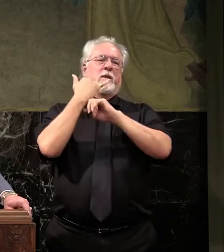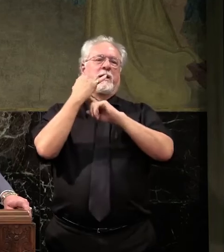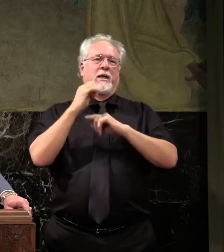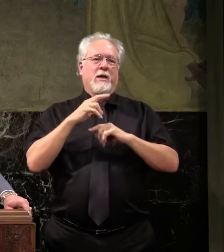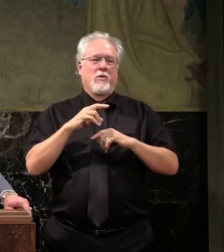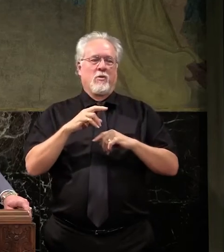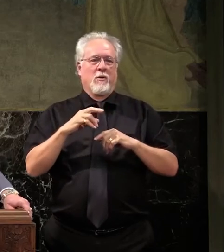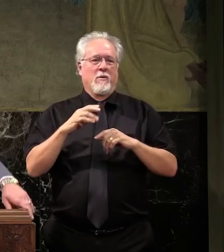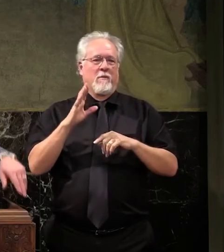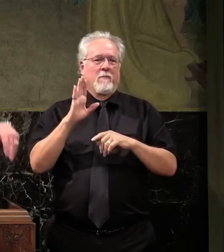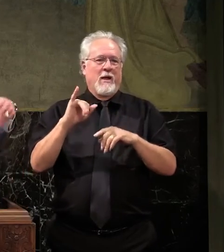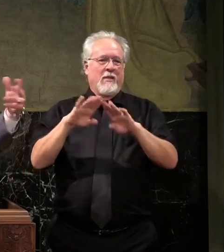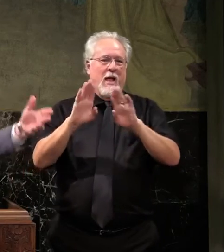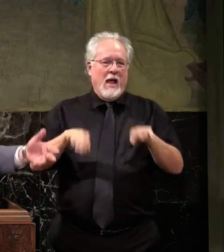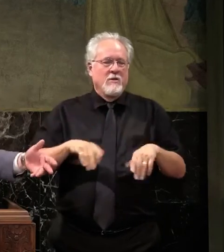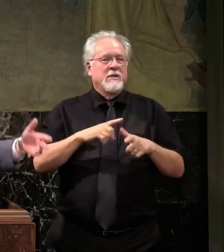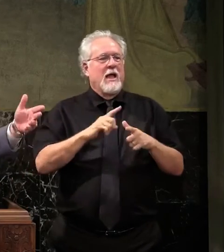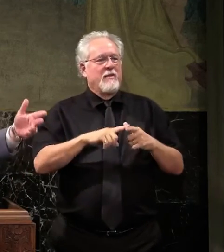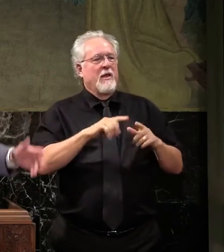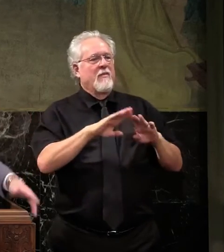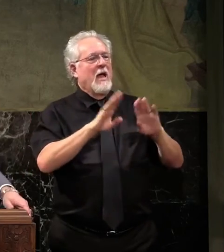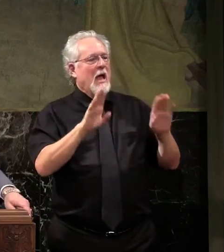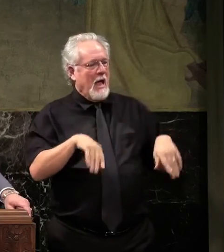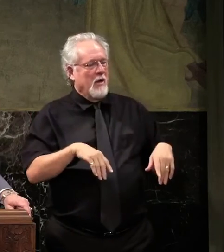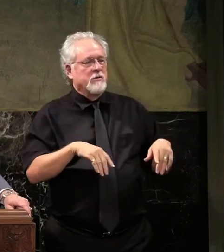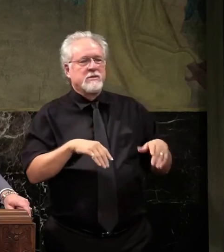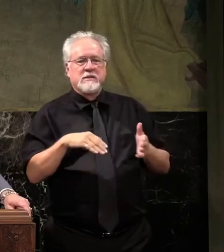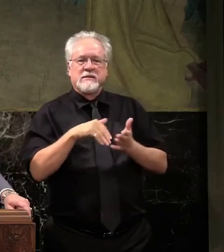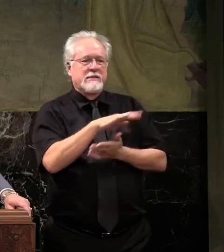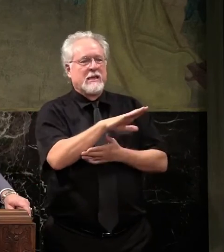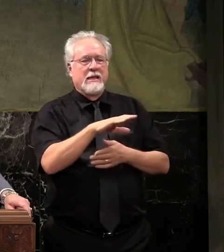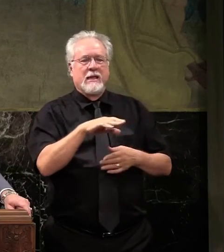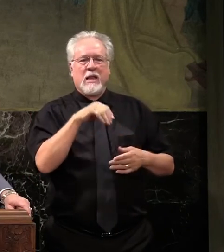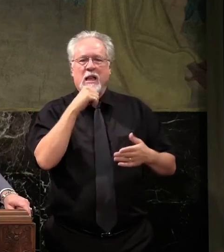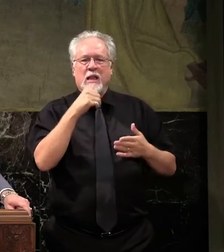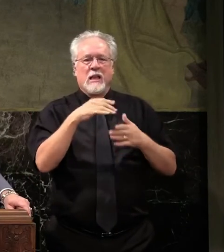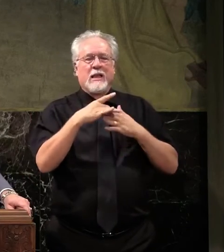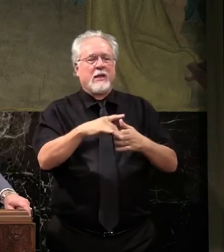House and then the House sending leaders to the floor to to say no it's the other